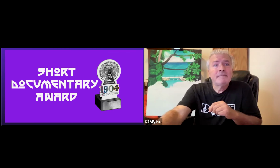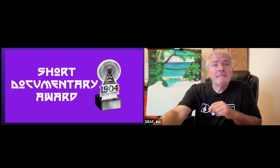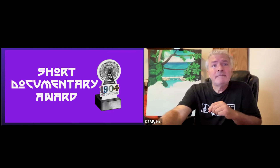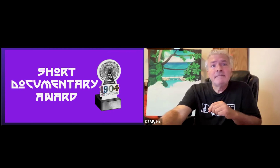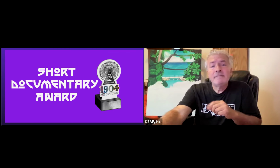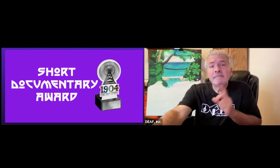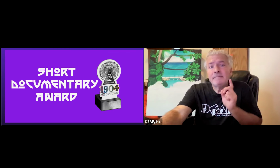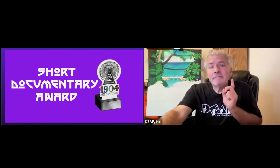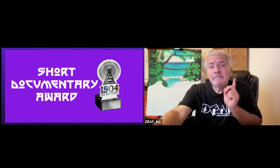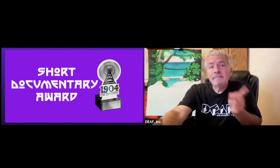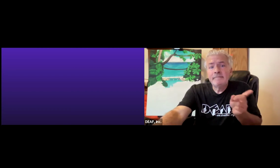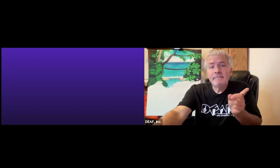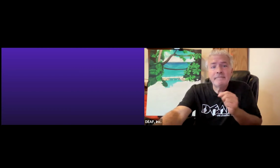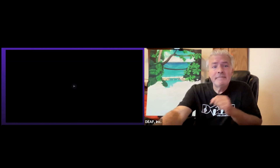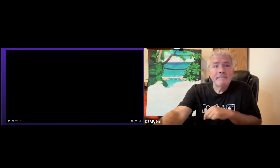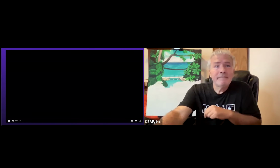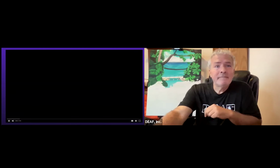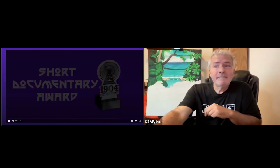And the top three are ...